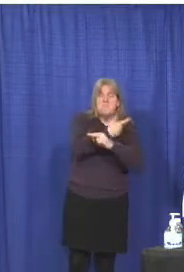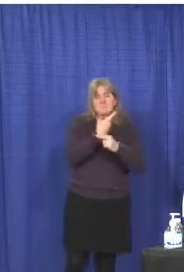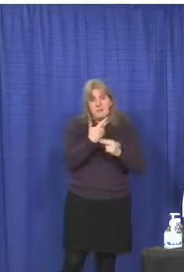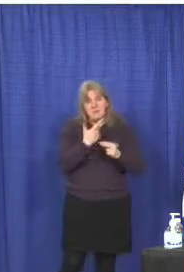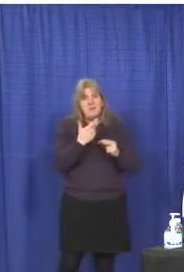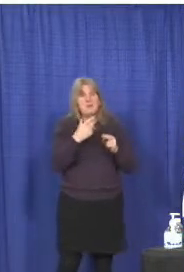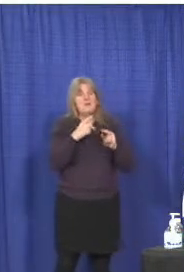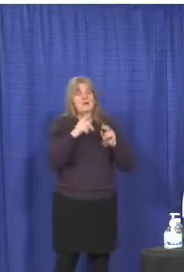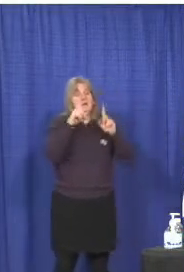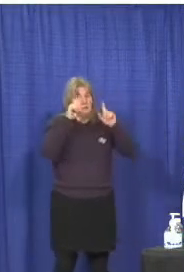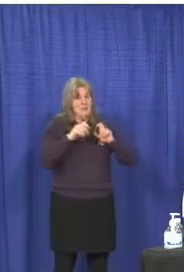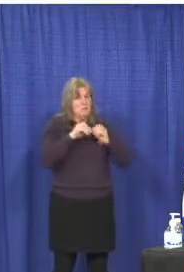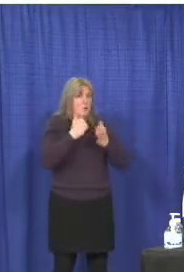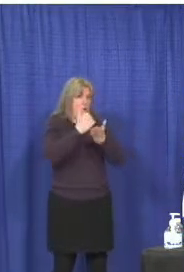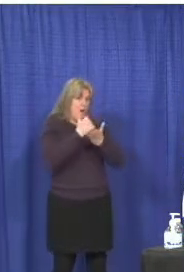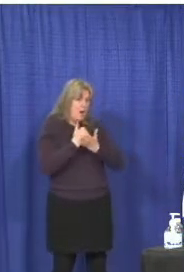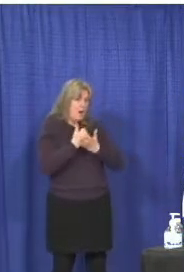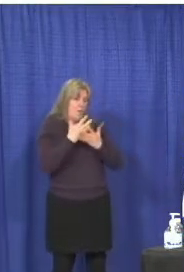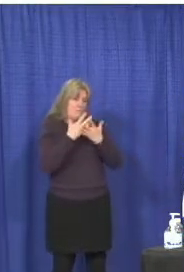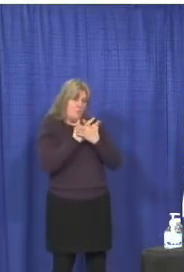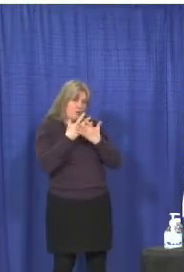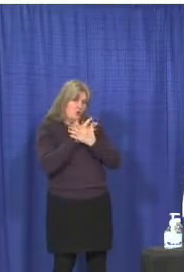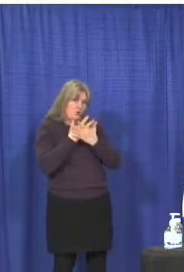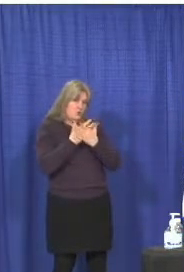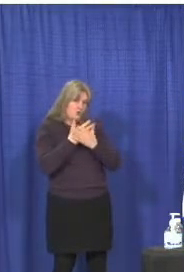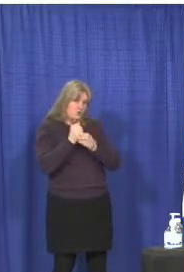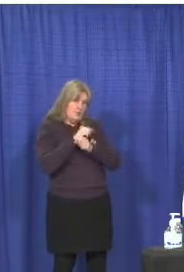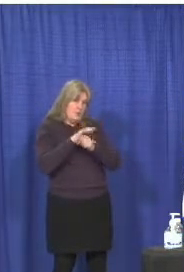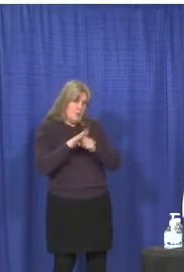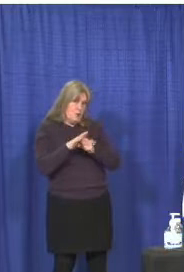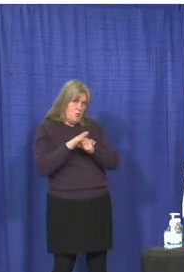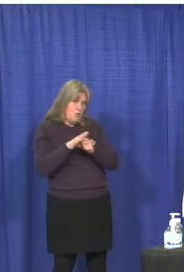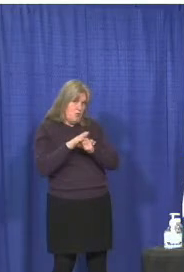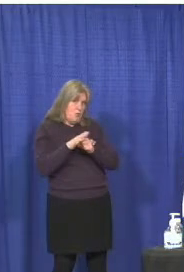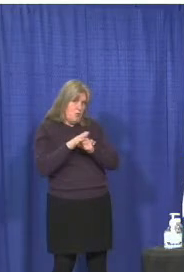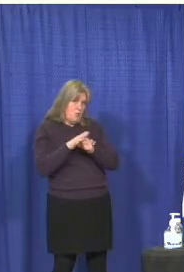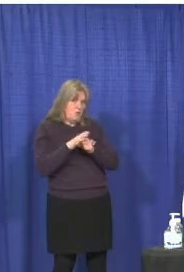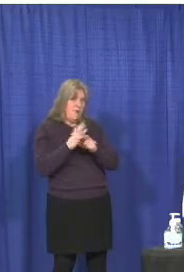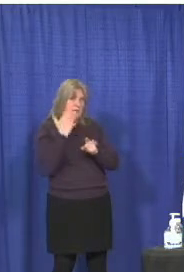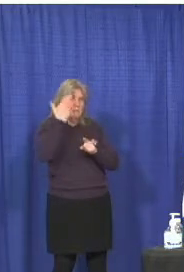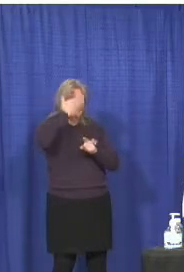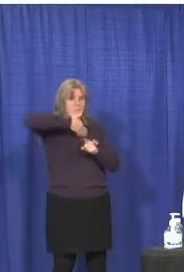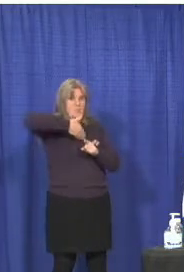play a more useful and manageable role when the consequences of a missed case